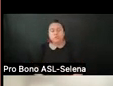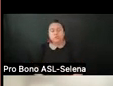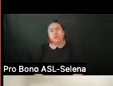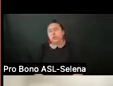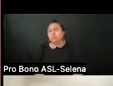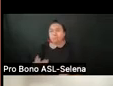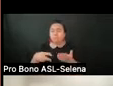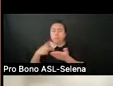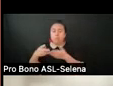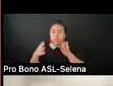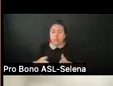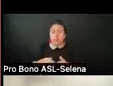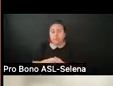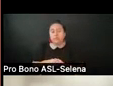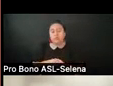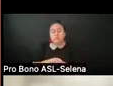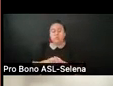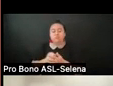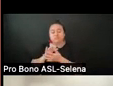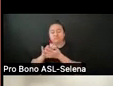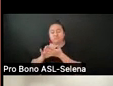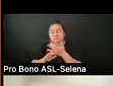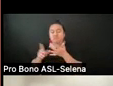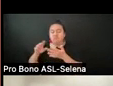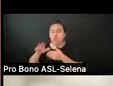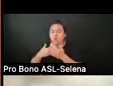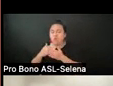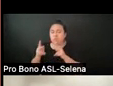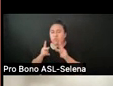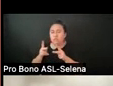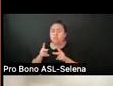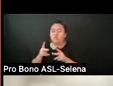And we try to have at least one filmmaker and one journalist review every project.